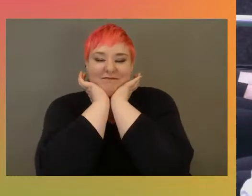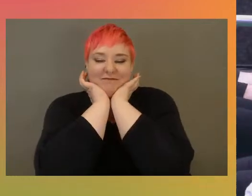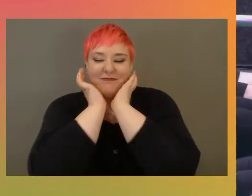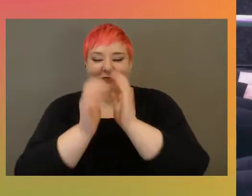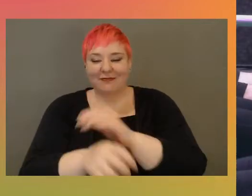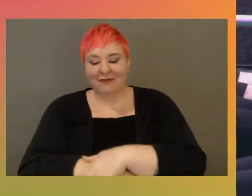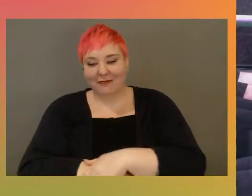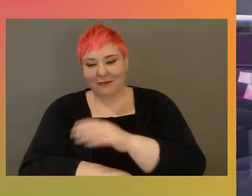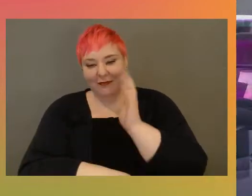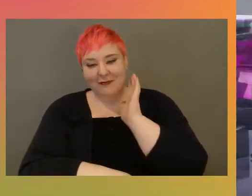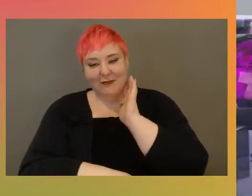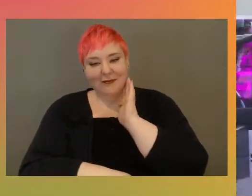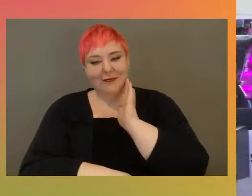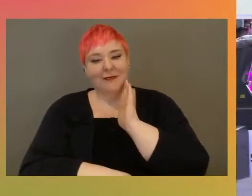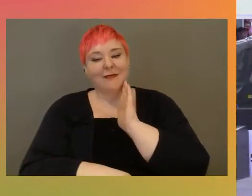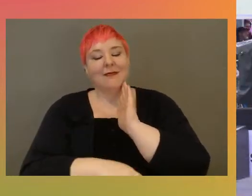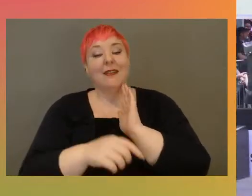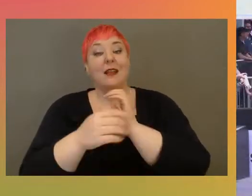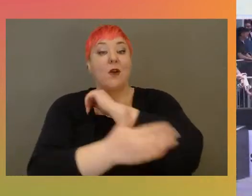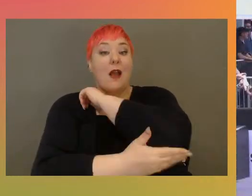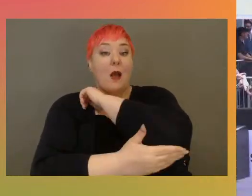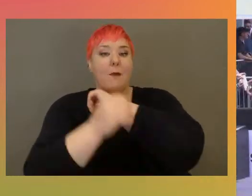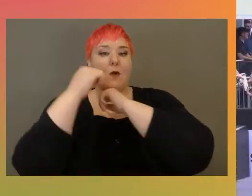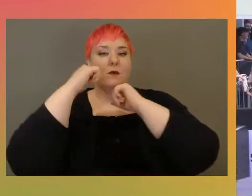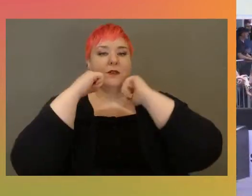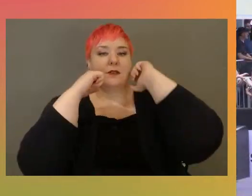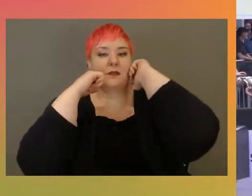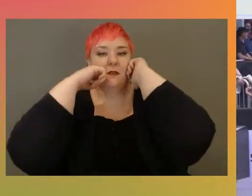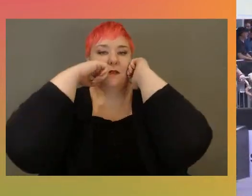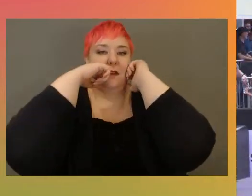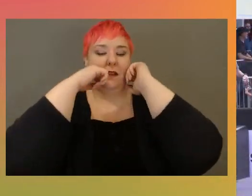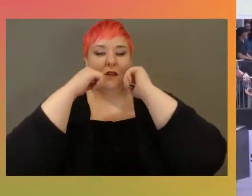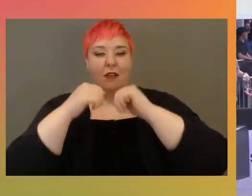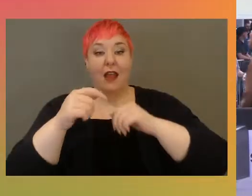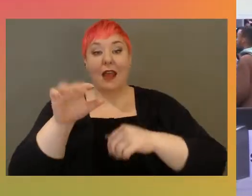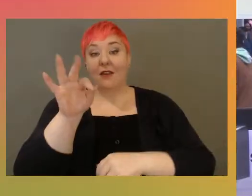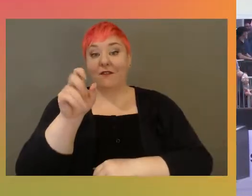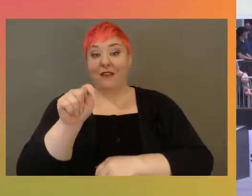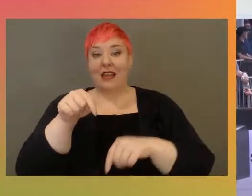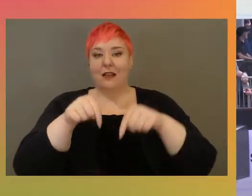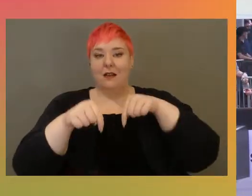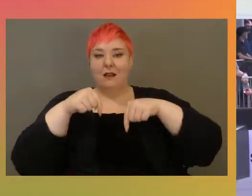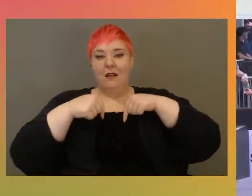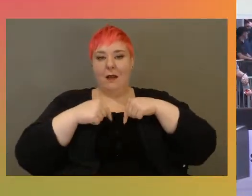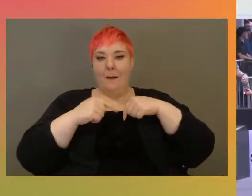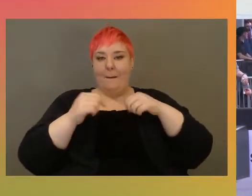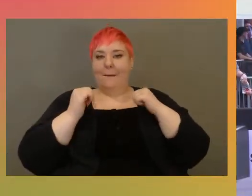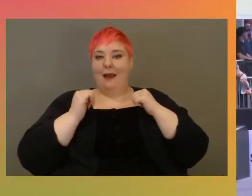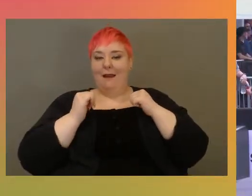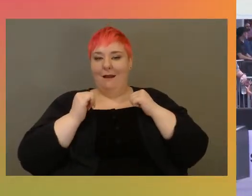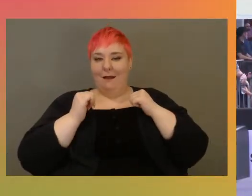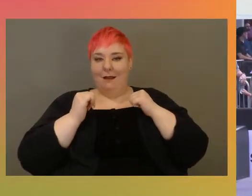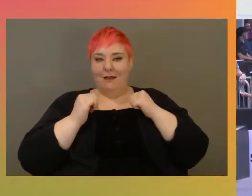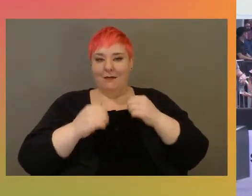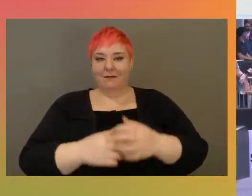GO AHEAD AND COME BACK INTO TV WATCHING POSE.